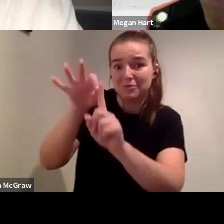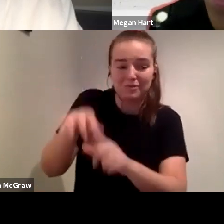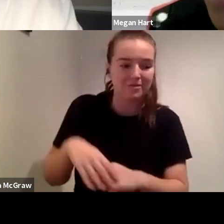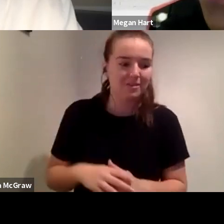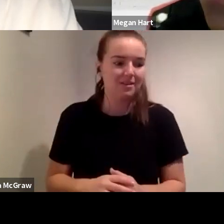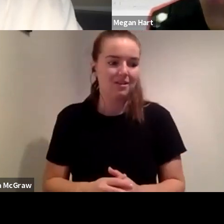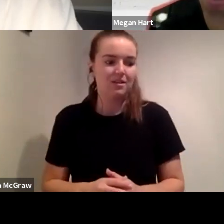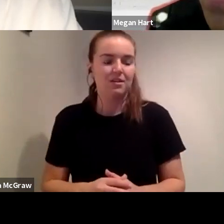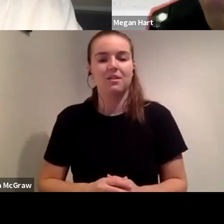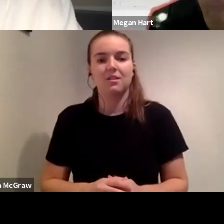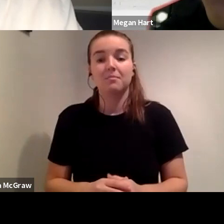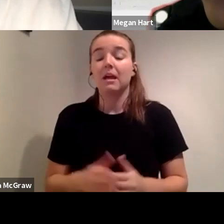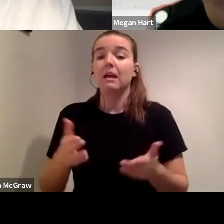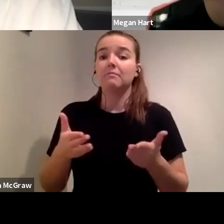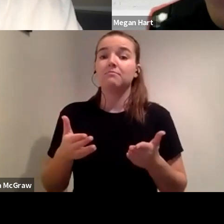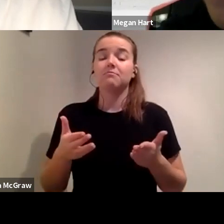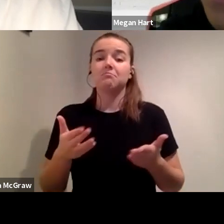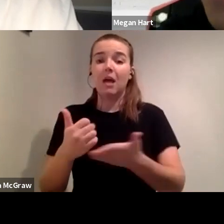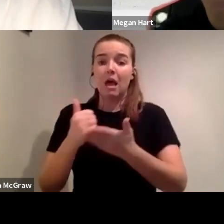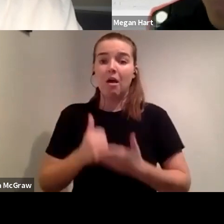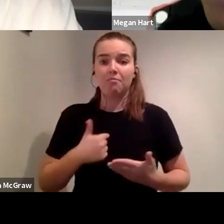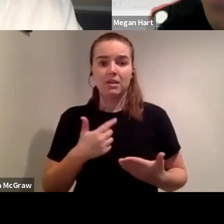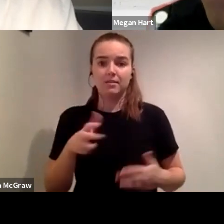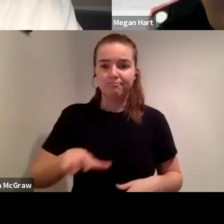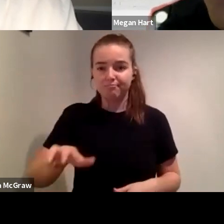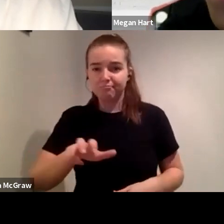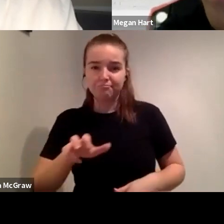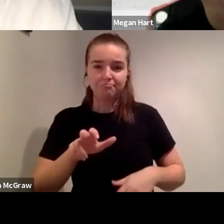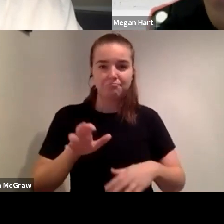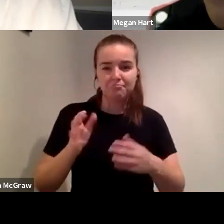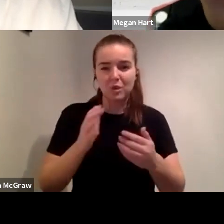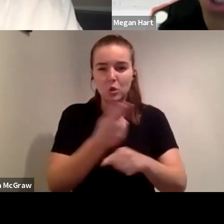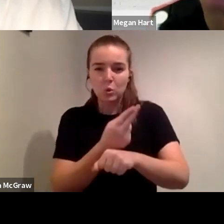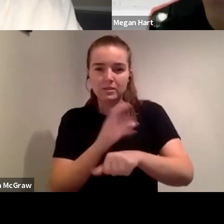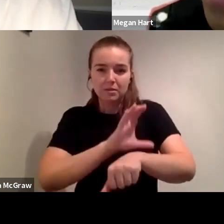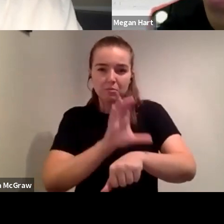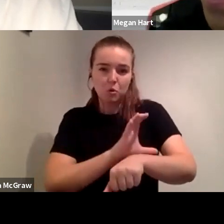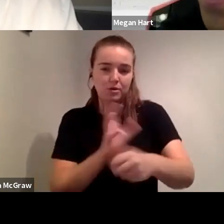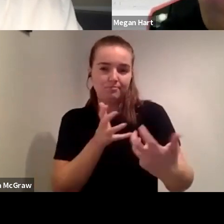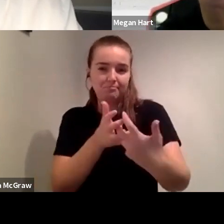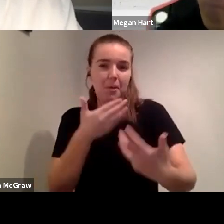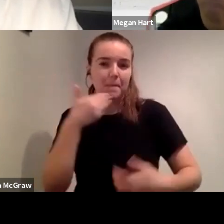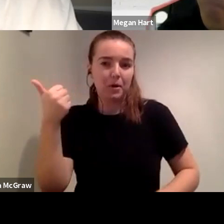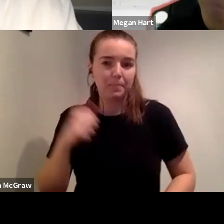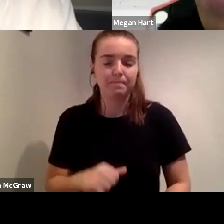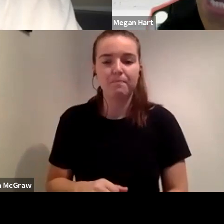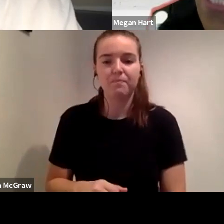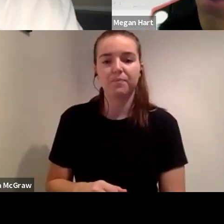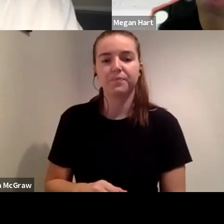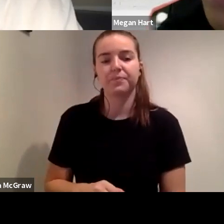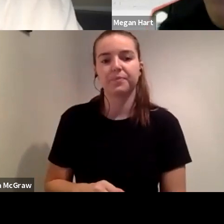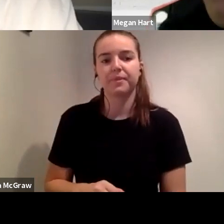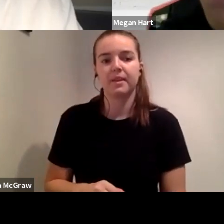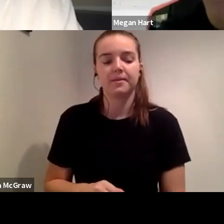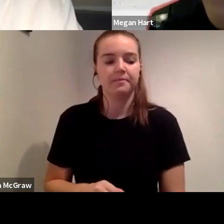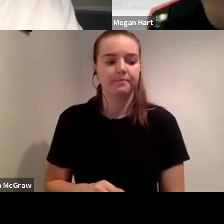Anyone can have access to this type of mouse, it is off-the-shelf.